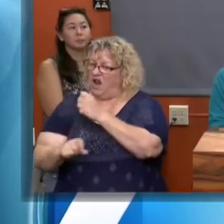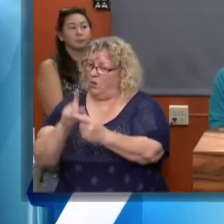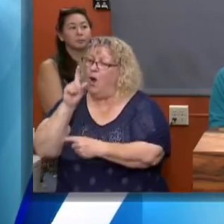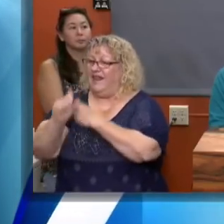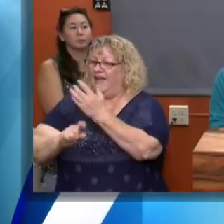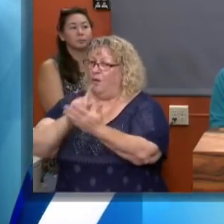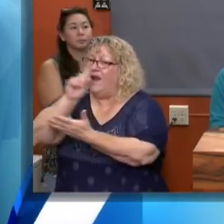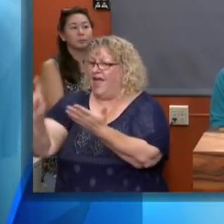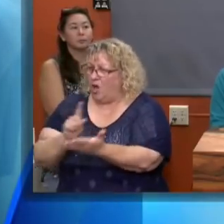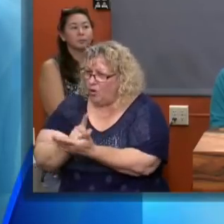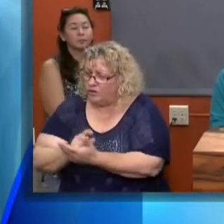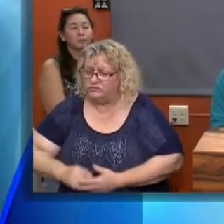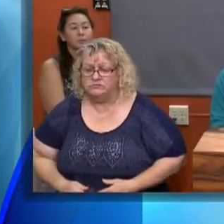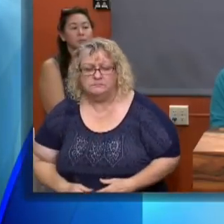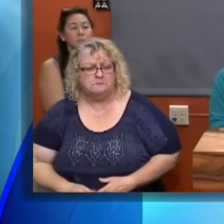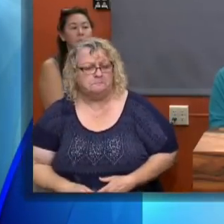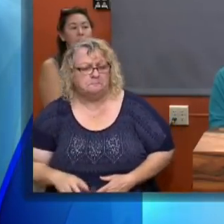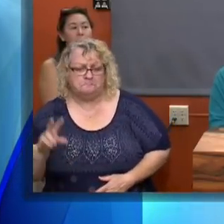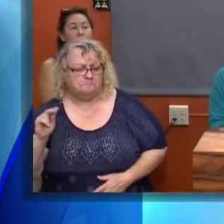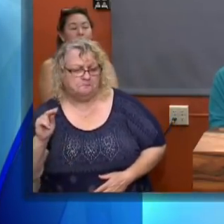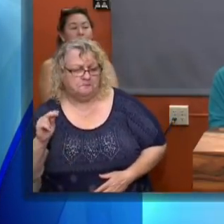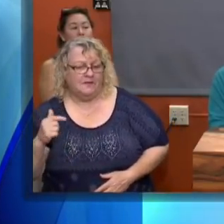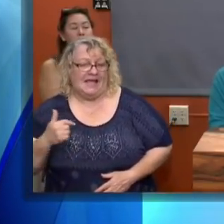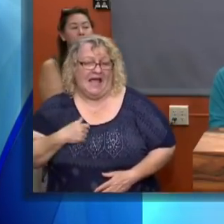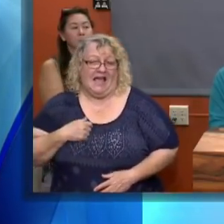IT WOULD NEED TO DO SO WITHIN